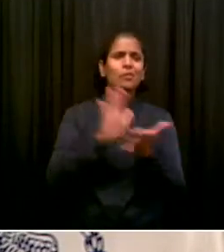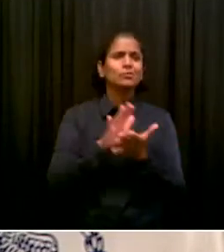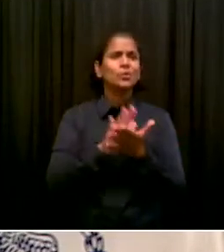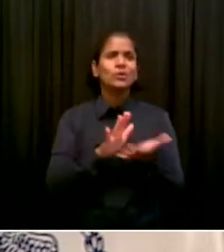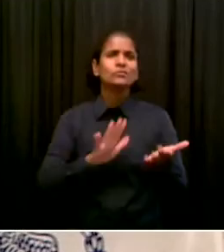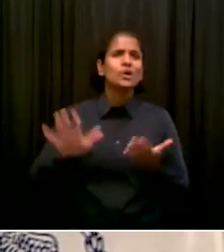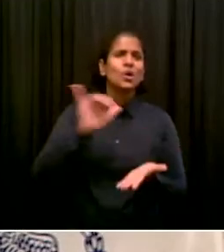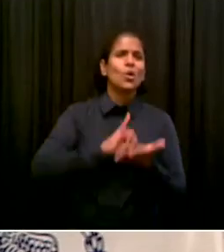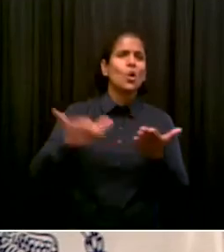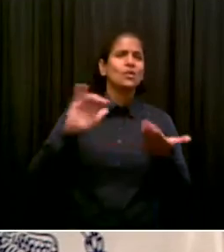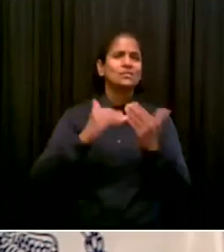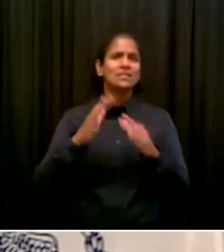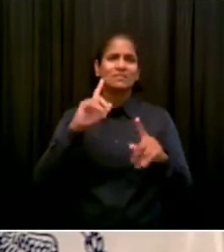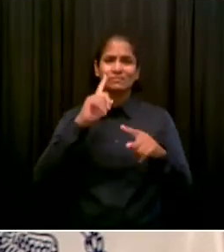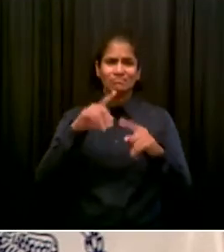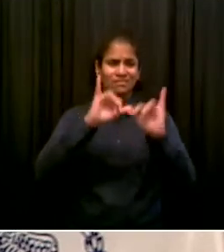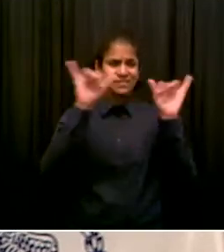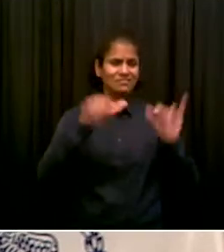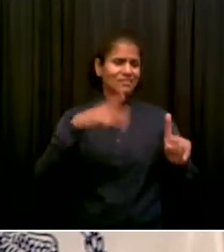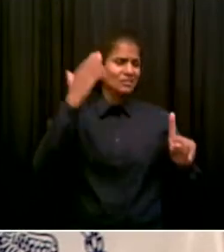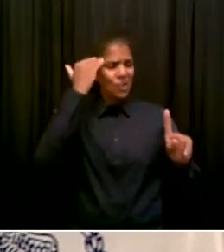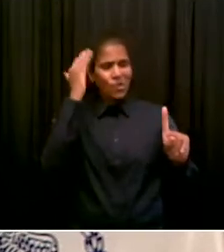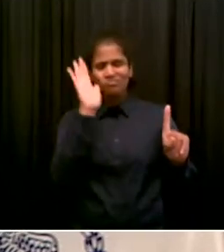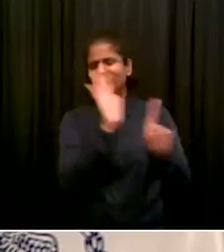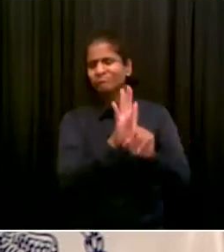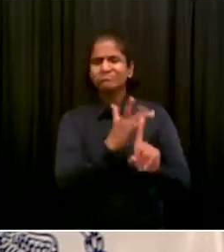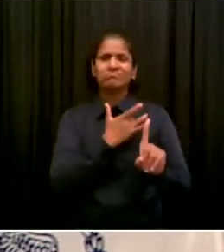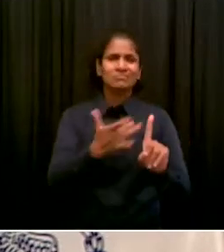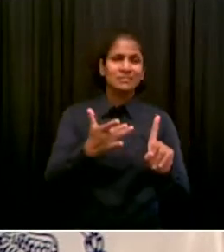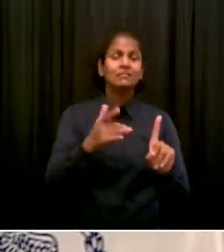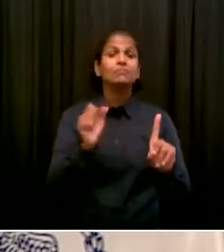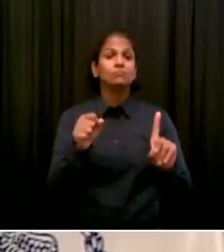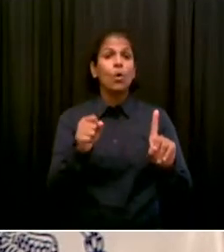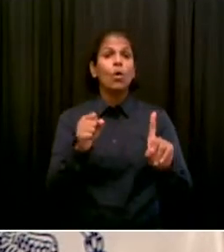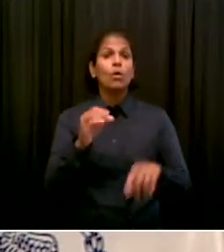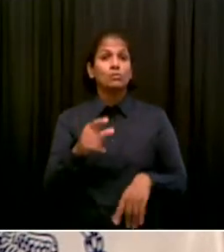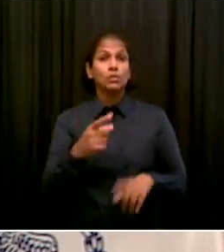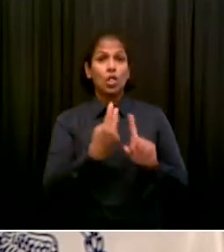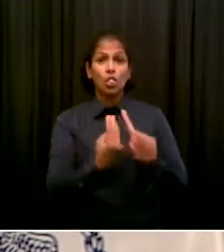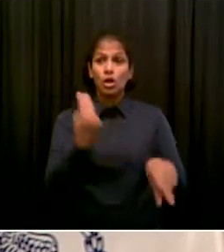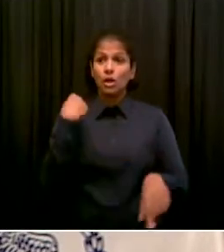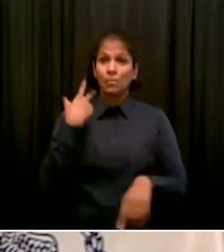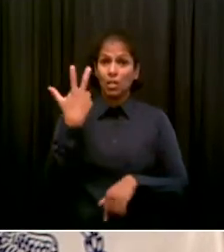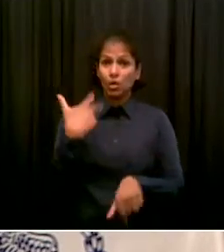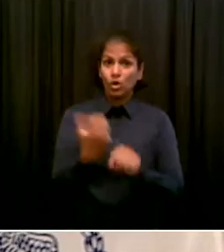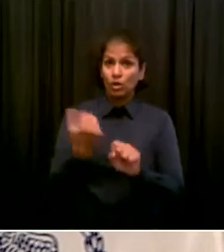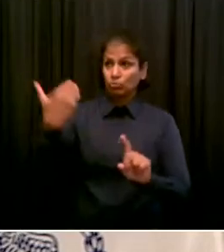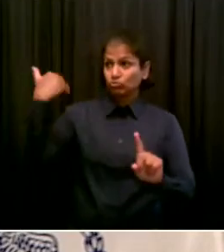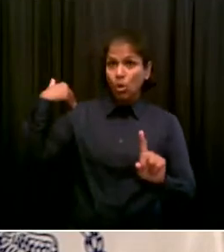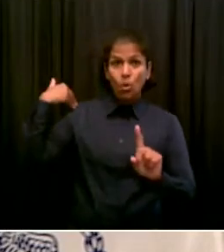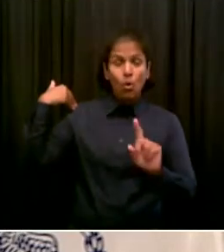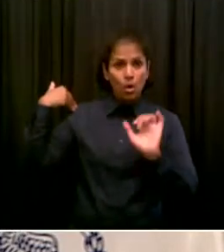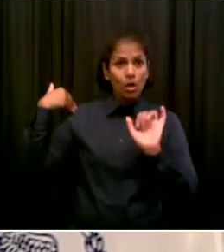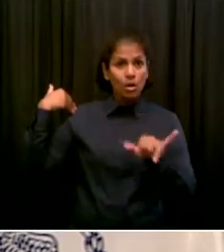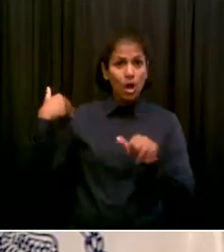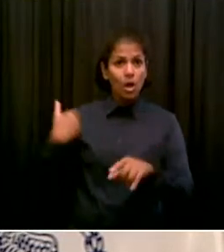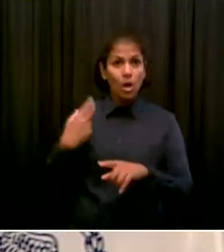OUR PUBLIC SCHOOLS AND UNDERSTANDS THE RHYTHMS OF WHTA HAPPENIS N R OUNATION'S LARGEST PUBLIC SCHOOL SYSTEMS.